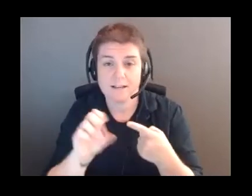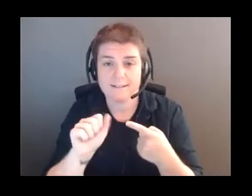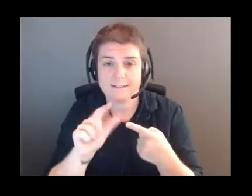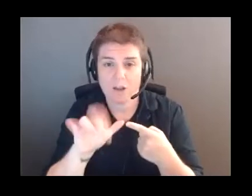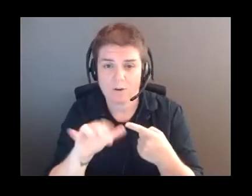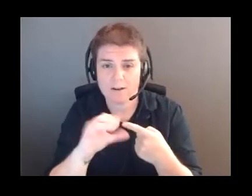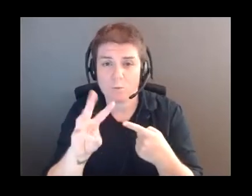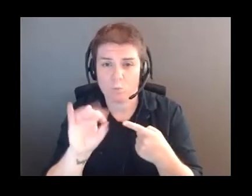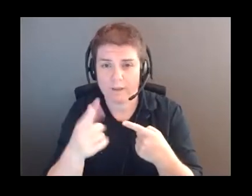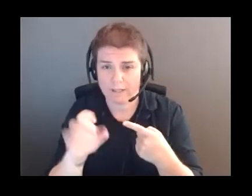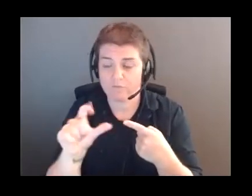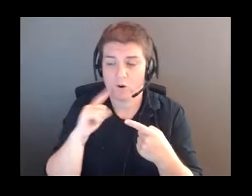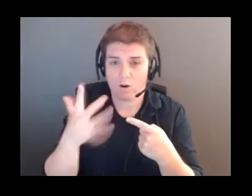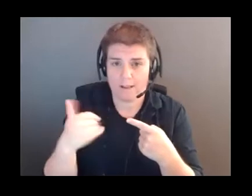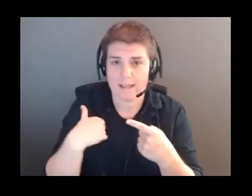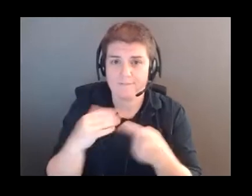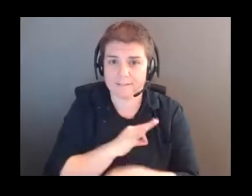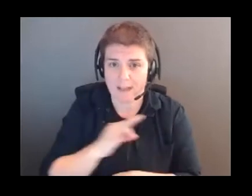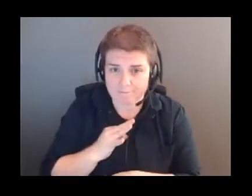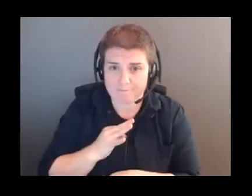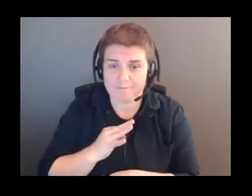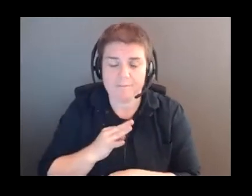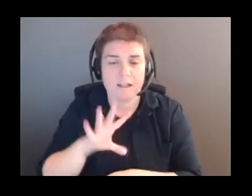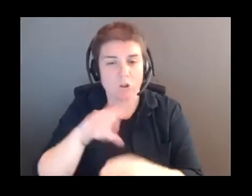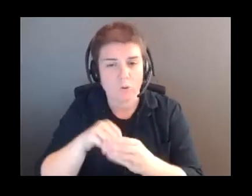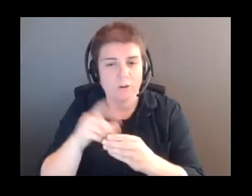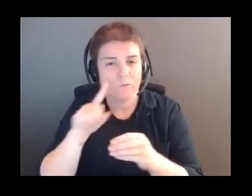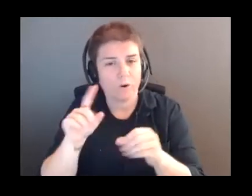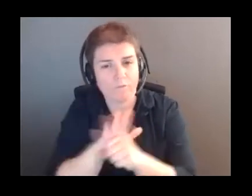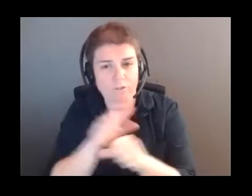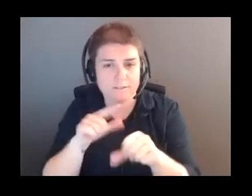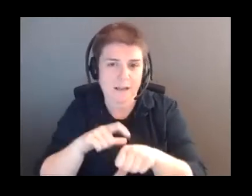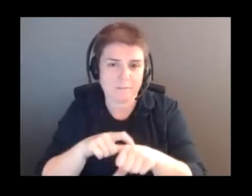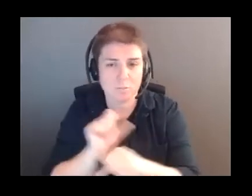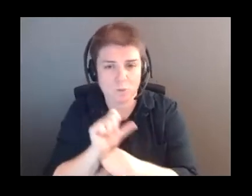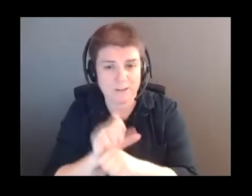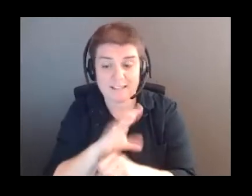staff including salaries for permanent full-time employees, and ongoing contracts are not eligible.